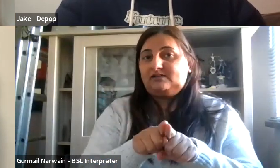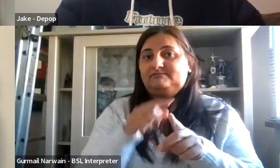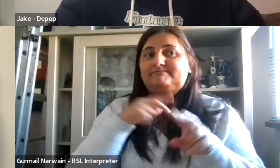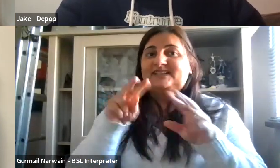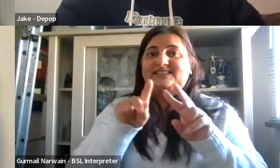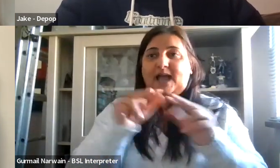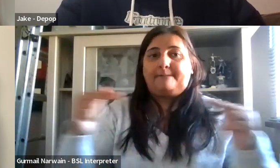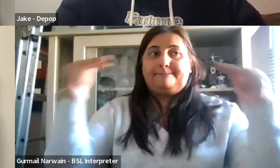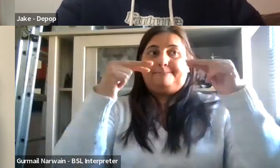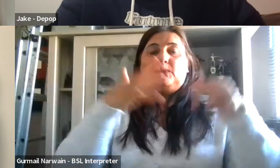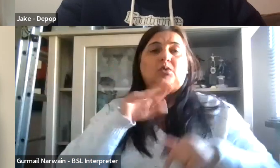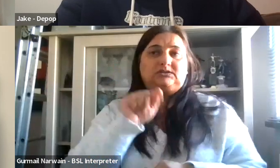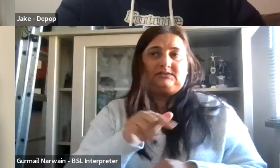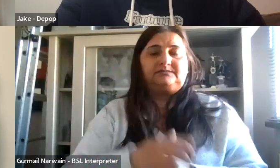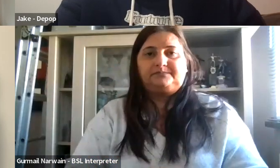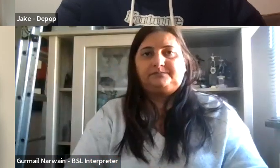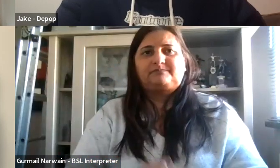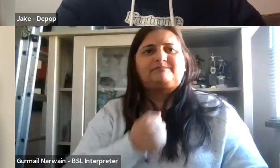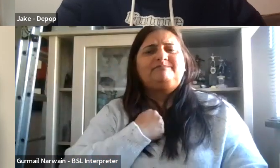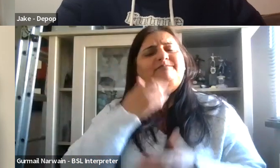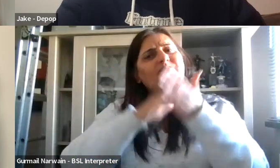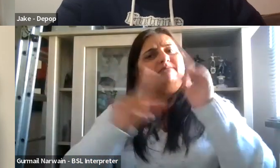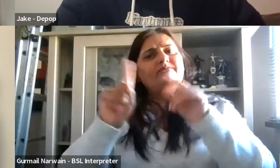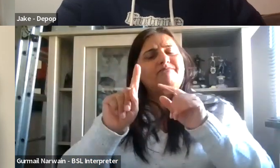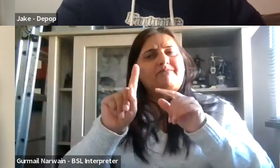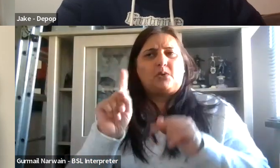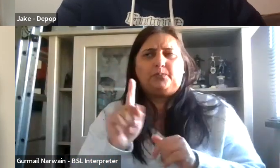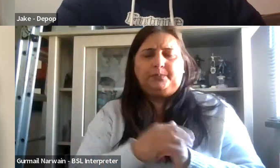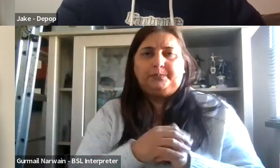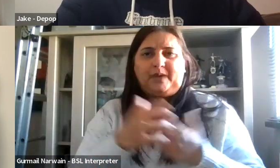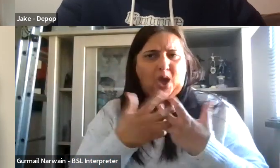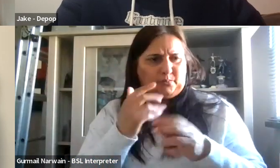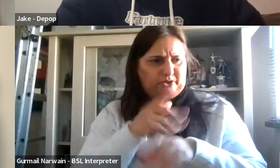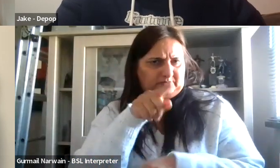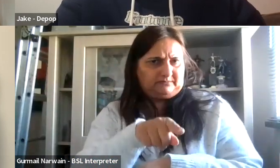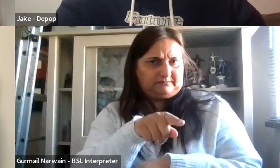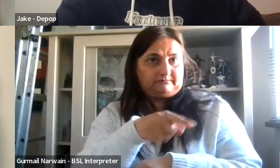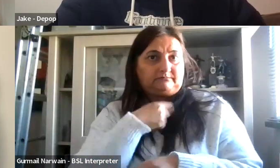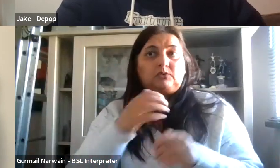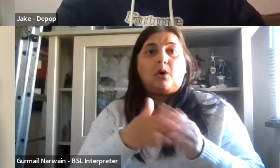Too, it needs to reflect the same right, and in my experience, how this translates is, we're always open to ideas and ways of doing things differently. In my experience, how it translates.